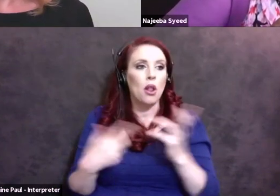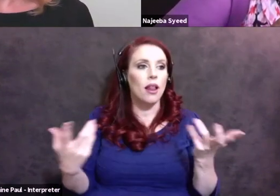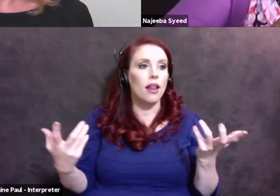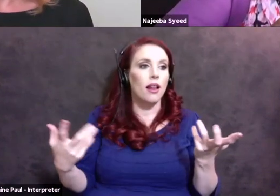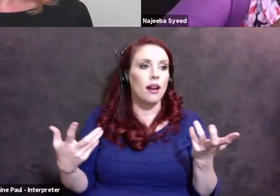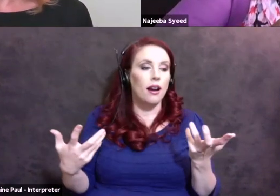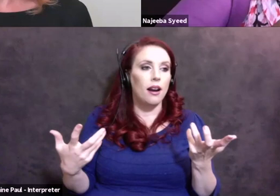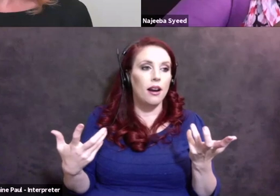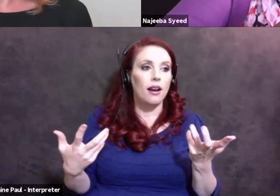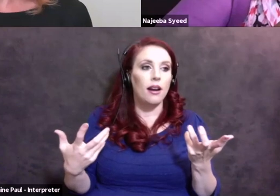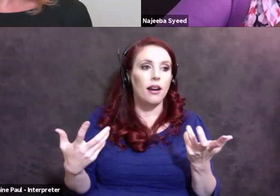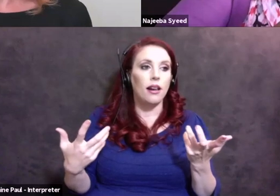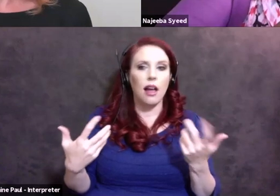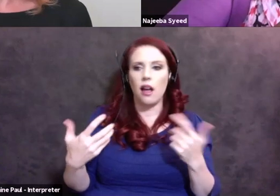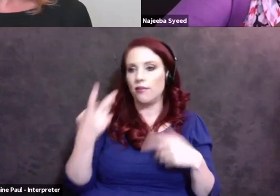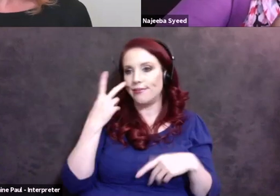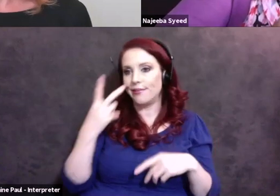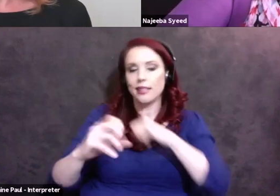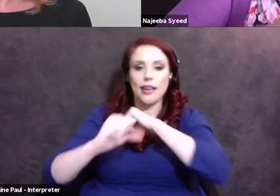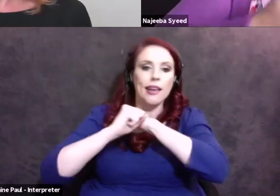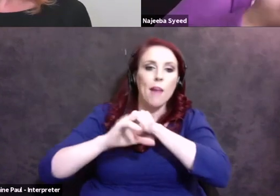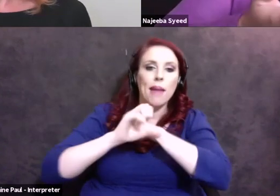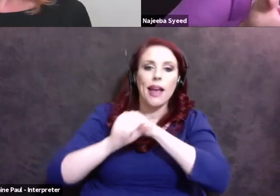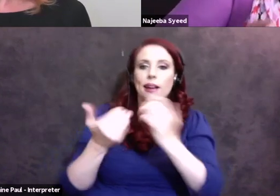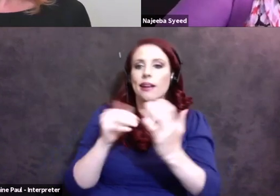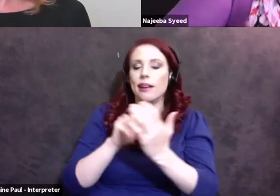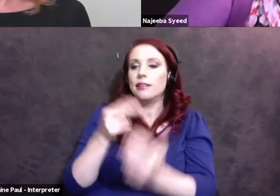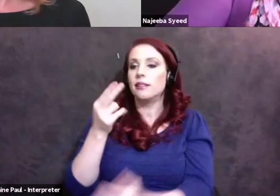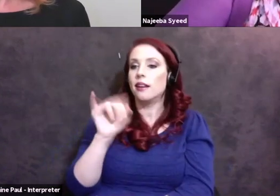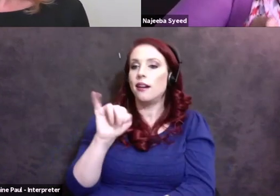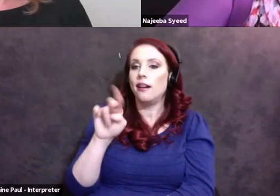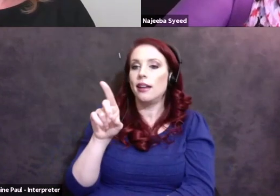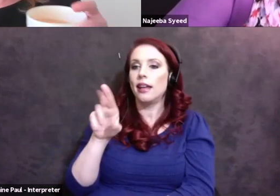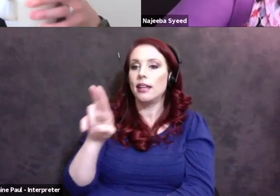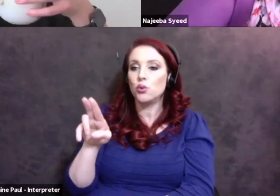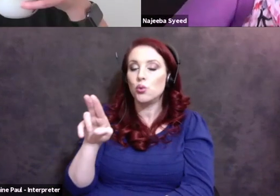been campaigns against when a Hindu community wants to build a temple in a particular city